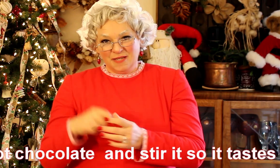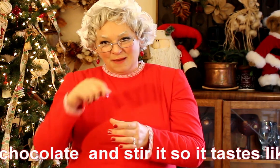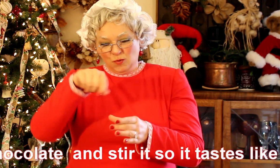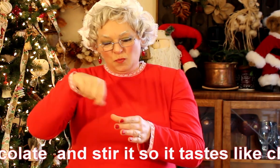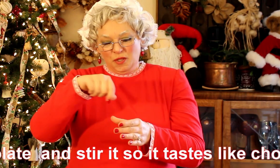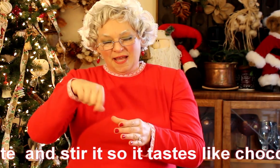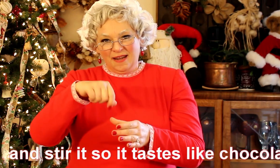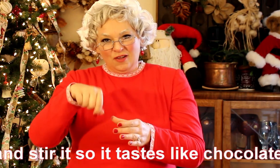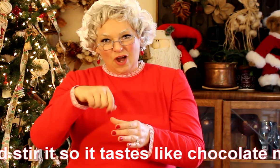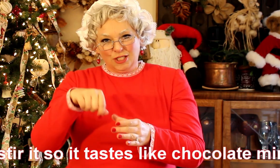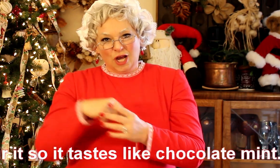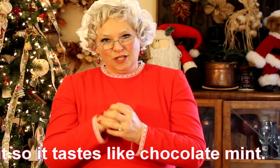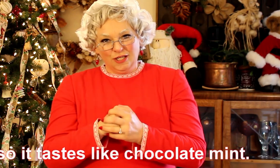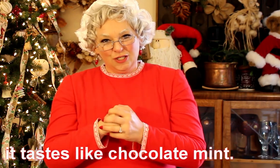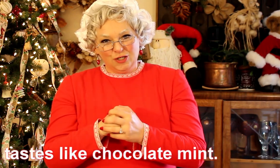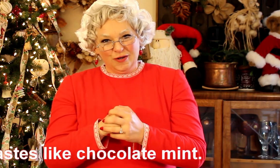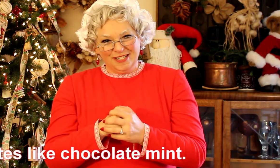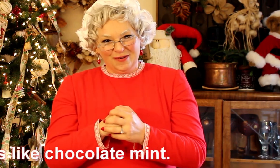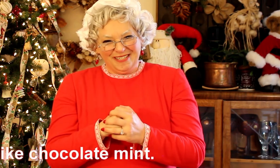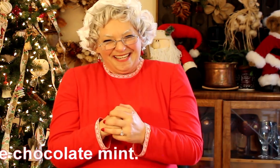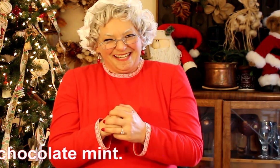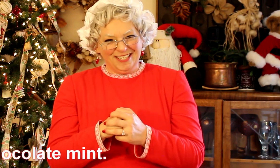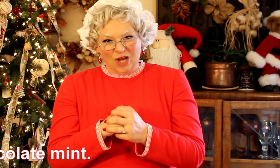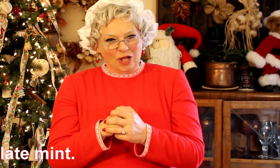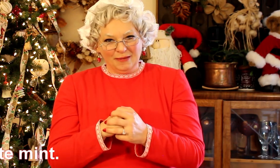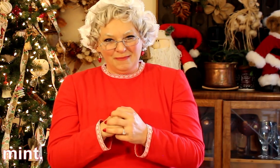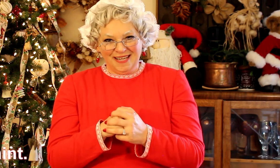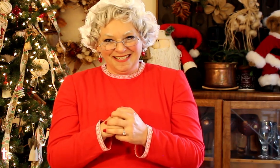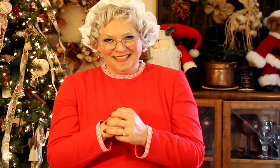sometimes we'll put that in the hot chocolate and stir it so it tastes like chocolate mint.